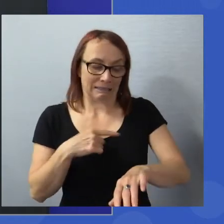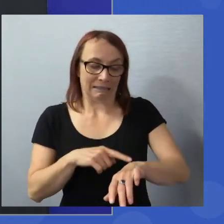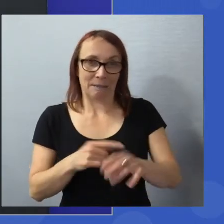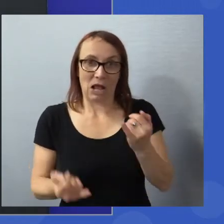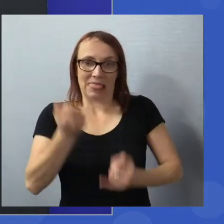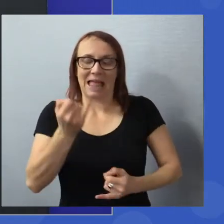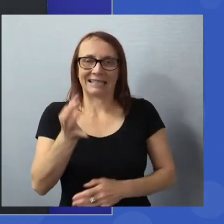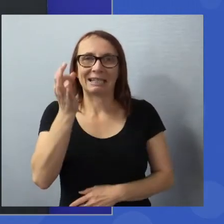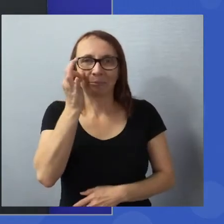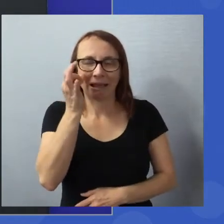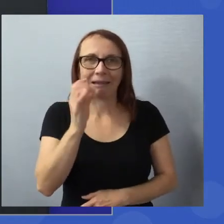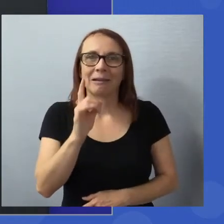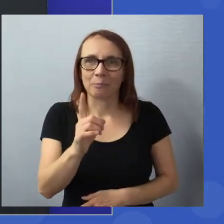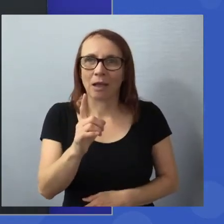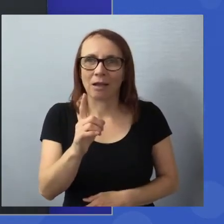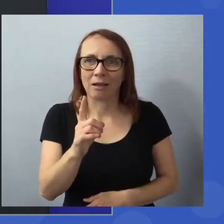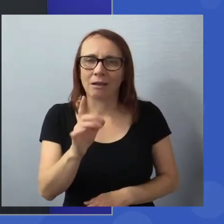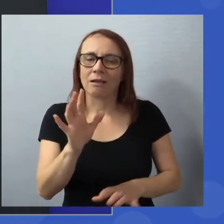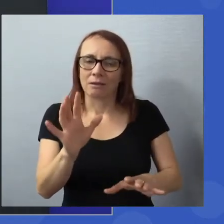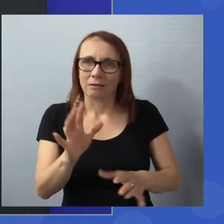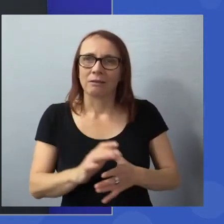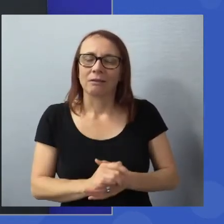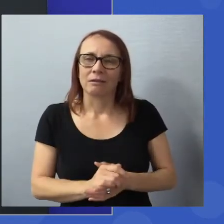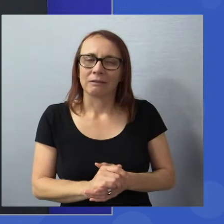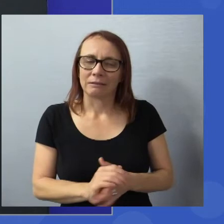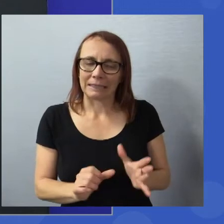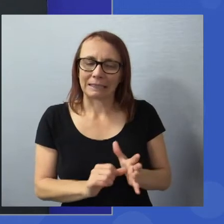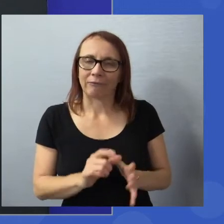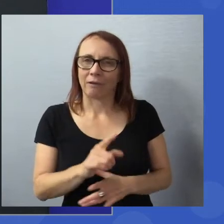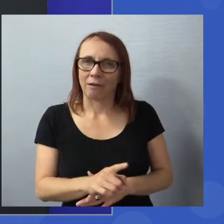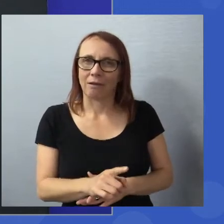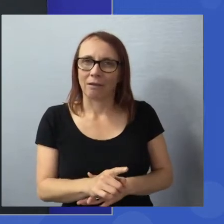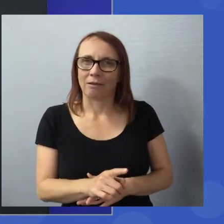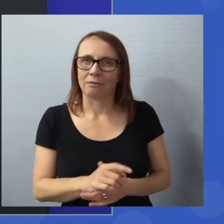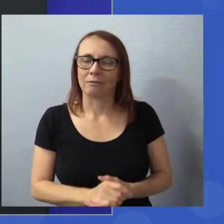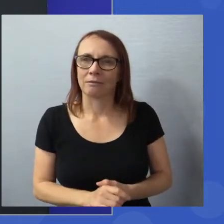to talk about why but just let's think about it a bit further so I think we